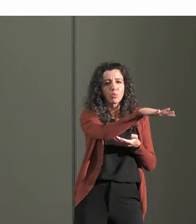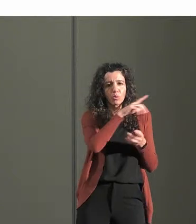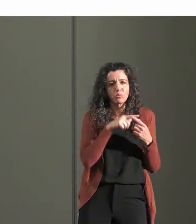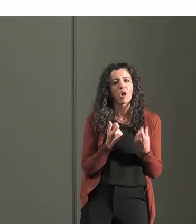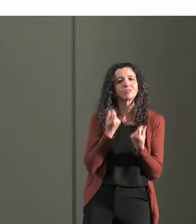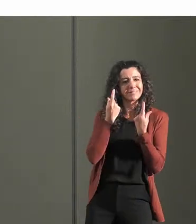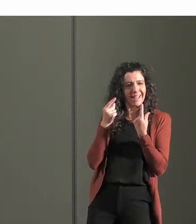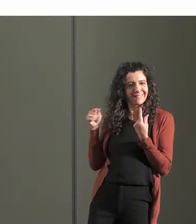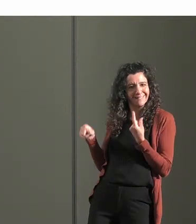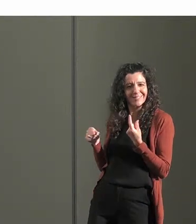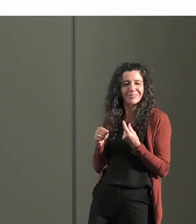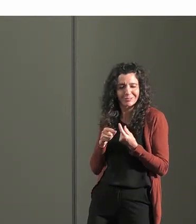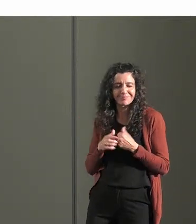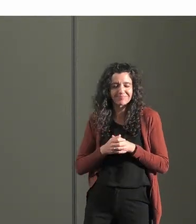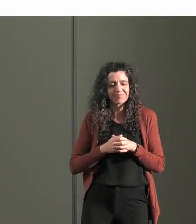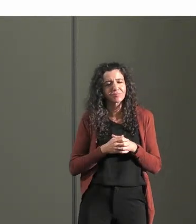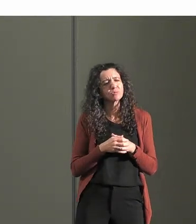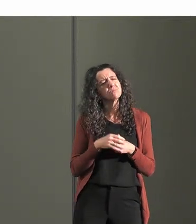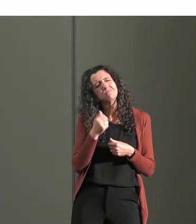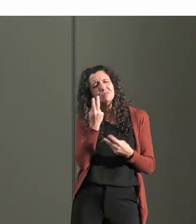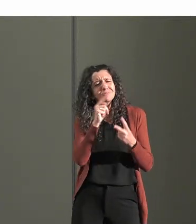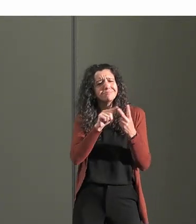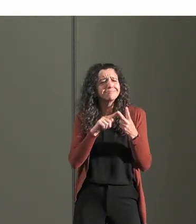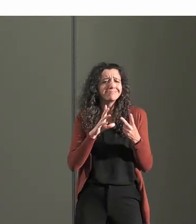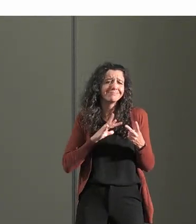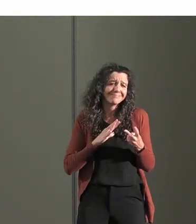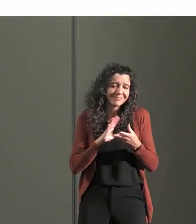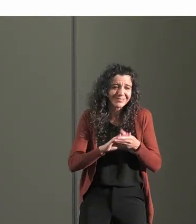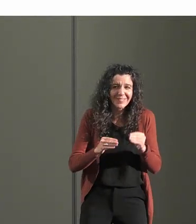understands it and speaks out to the rest of the world to